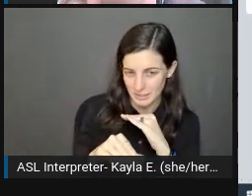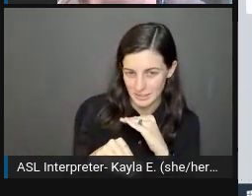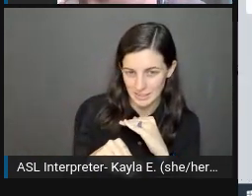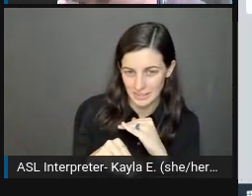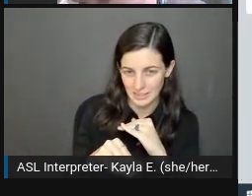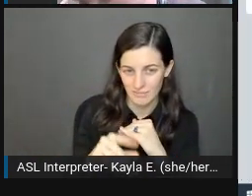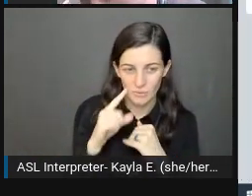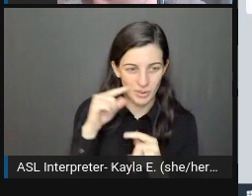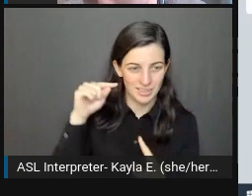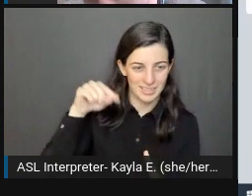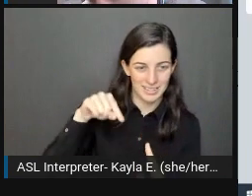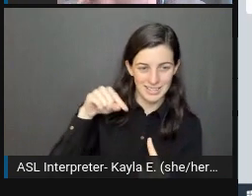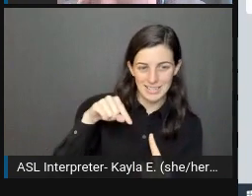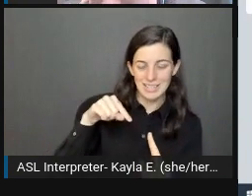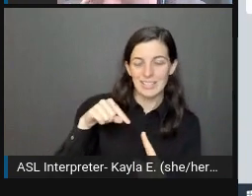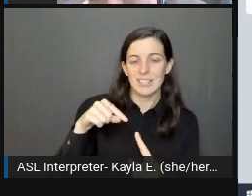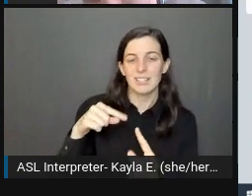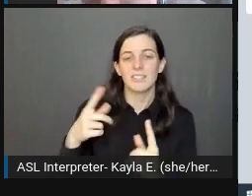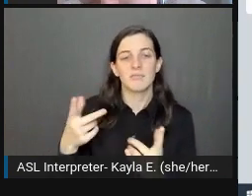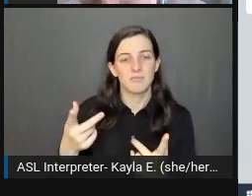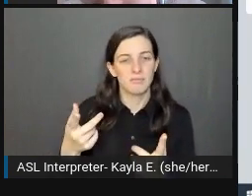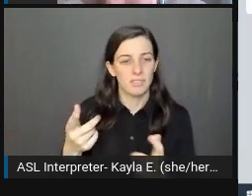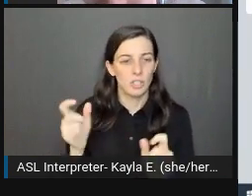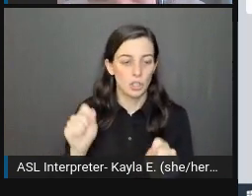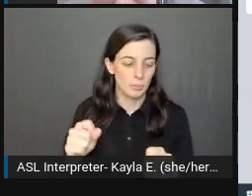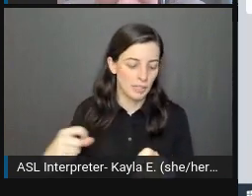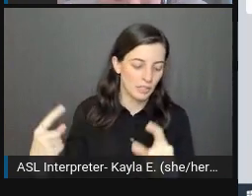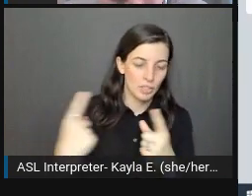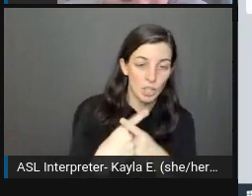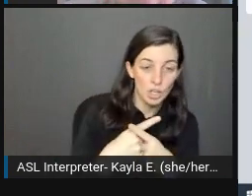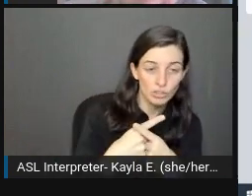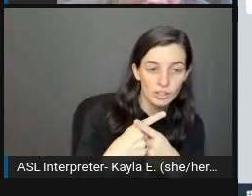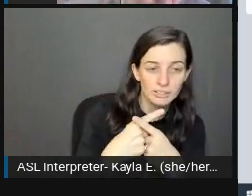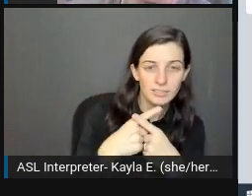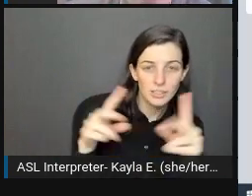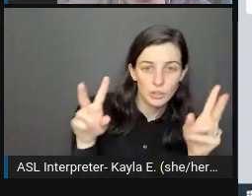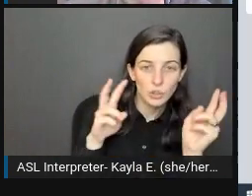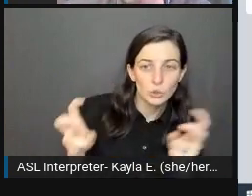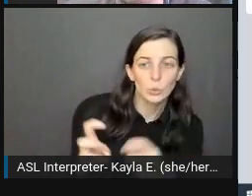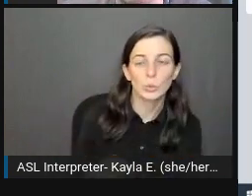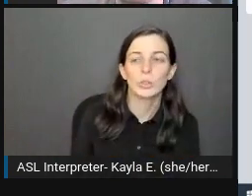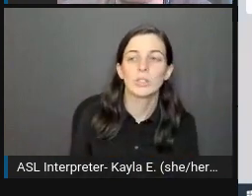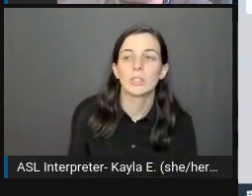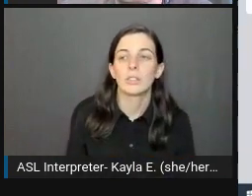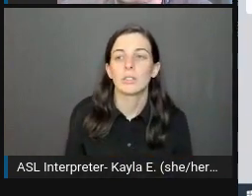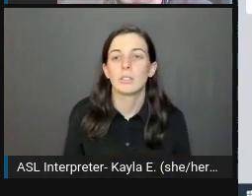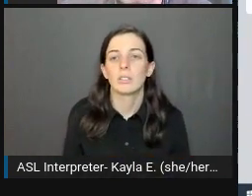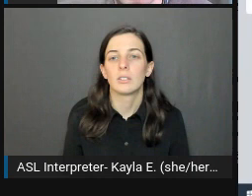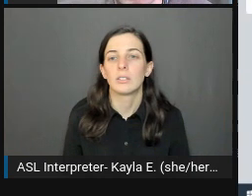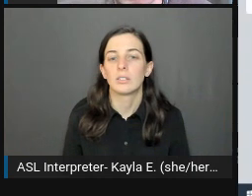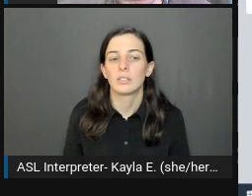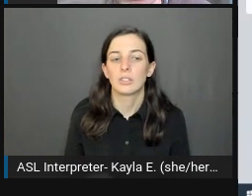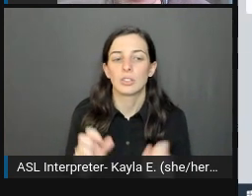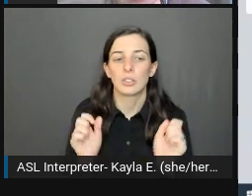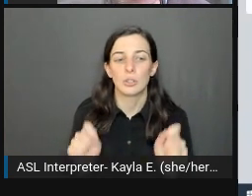It can refer to contest issues, it can refer to dynamic content, which is blocking the view.